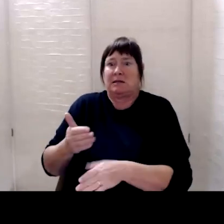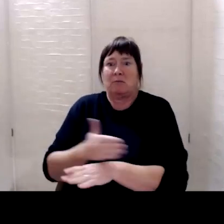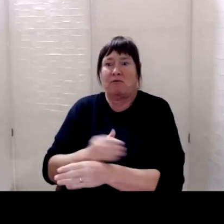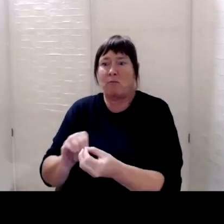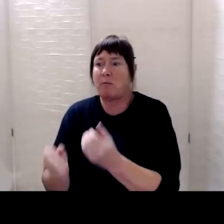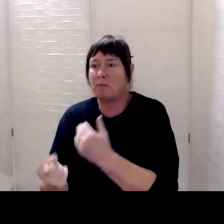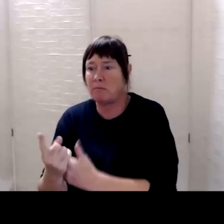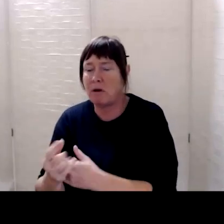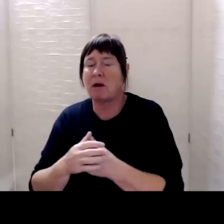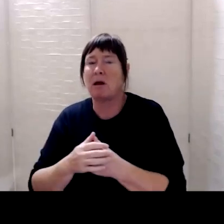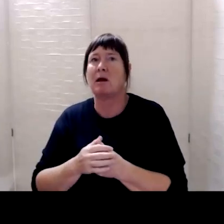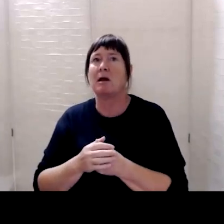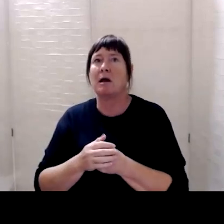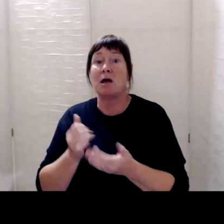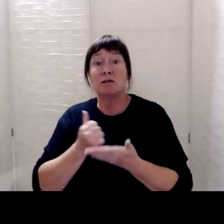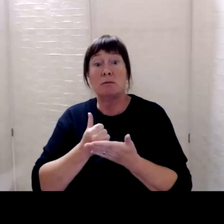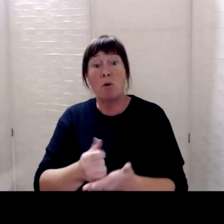supporting people well